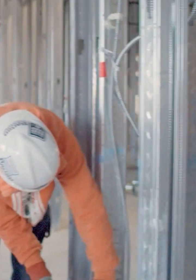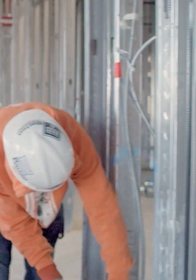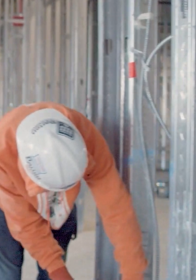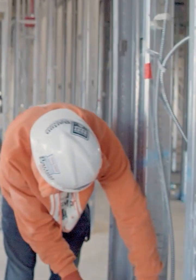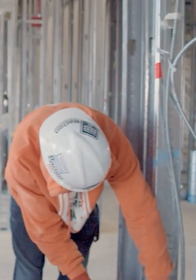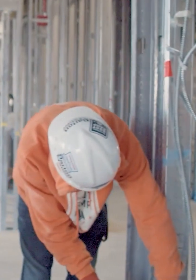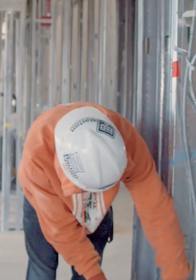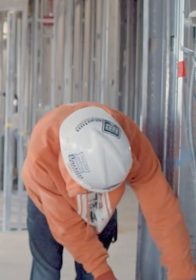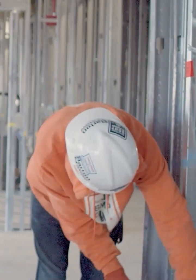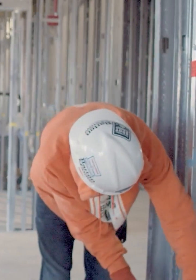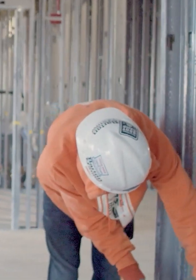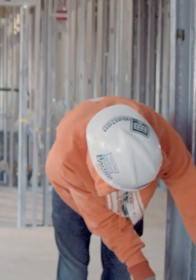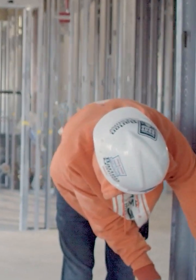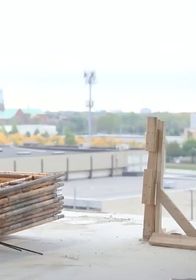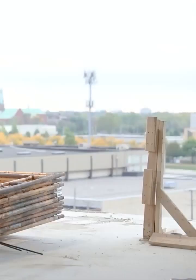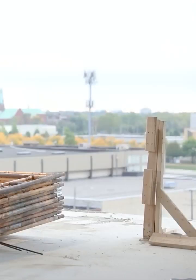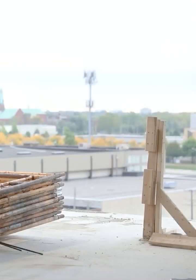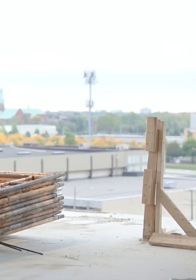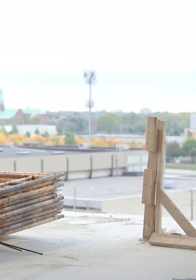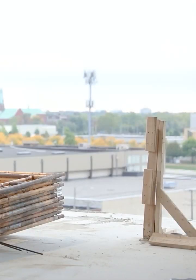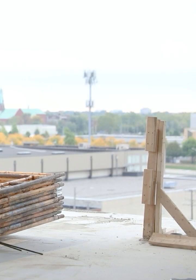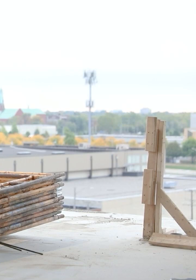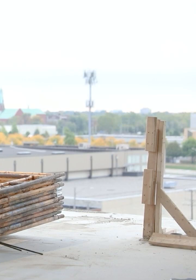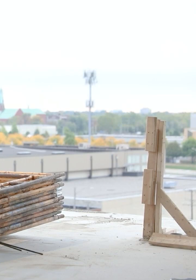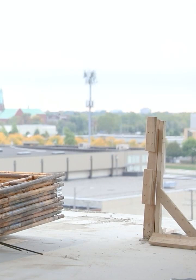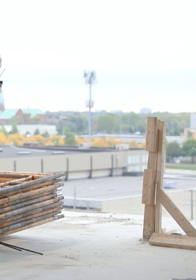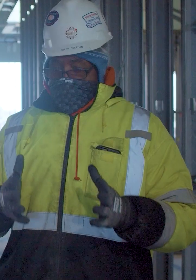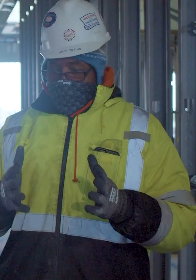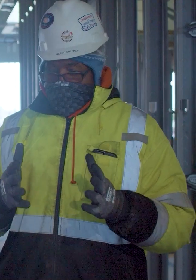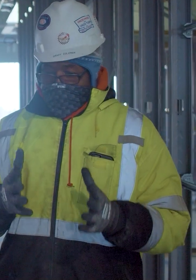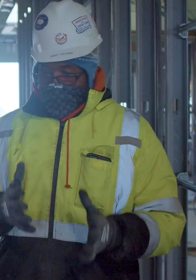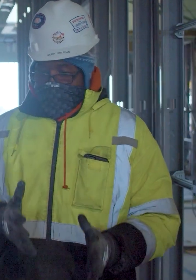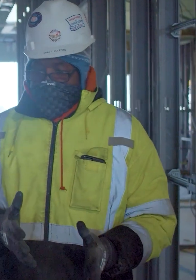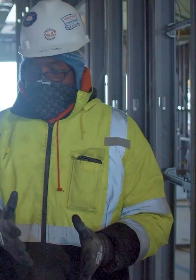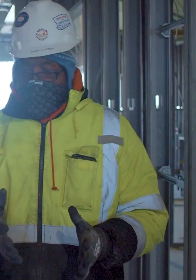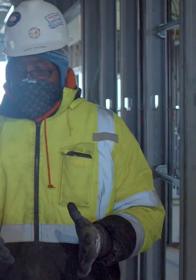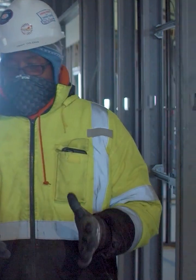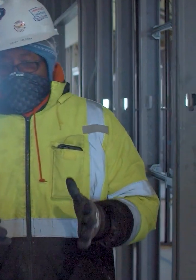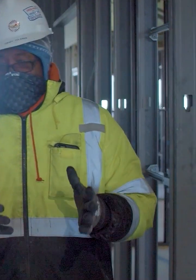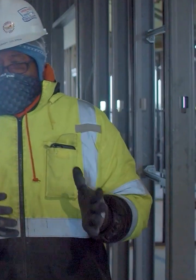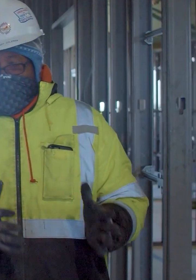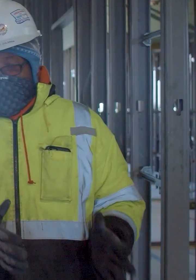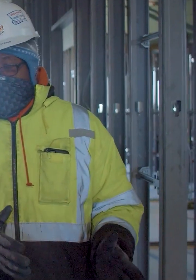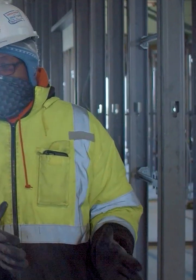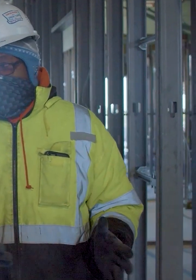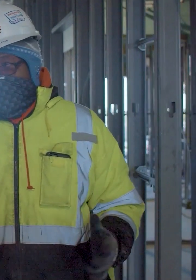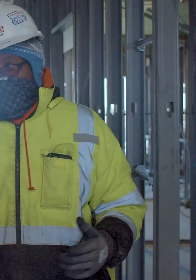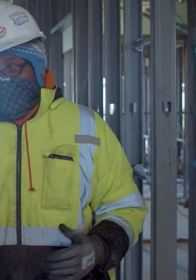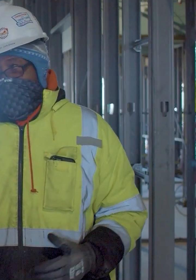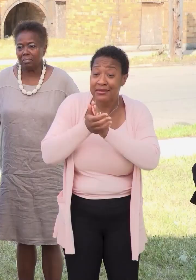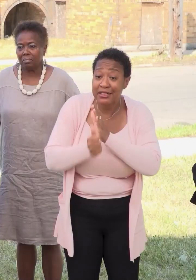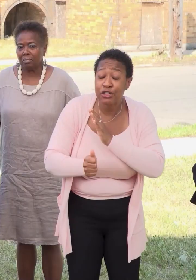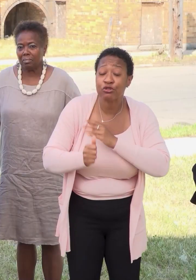LOT OF FOLKS WHO CAN GET THEIR SKILLS RAISED MAKE MORE MONEY AND DON'T NEED OUR HELP BUT THEY'RE GOING TO NEED A BRIDGE TO TRANSITION COULD WE HAVE A